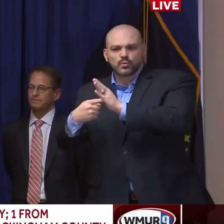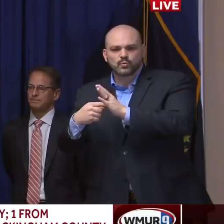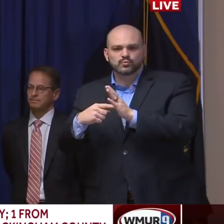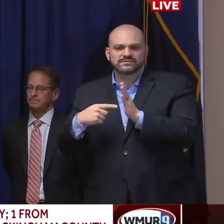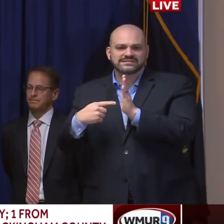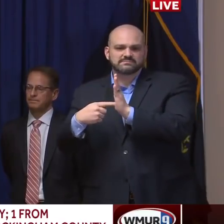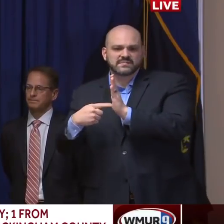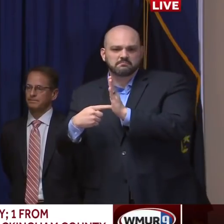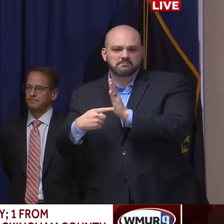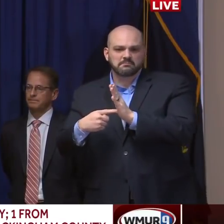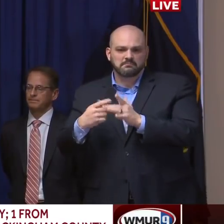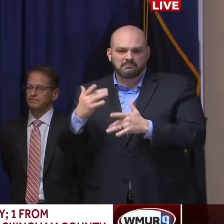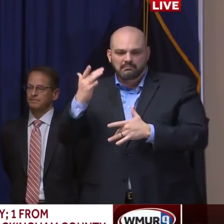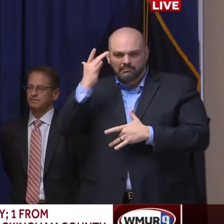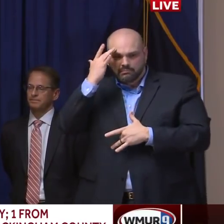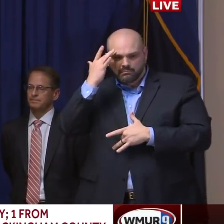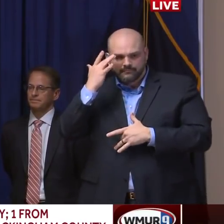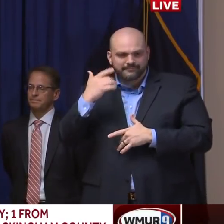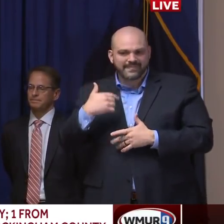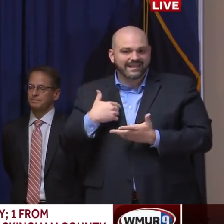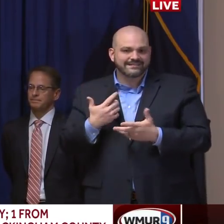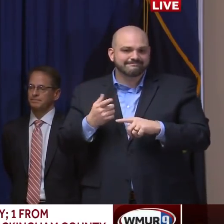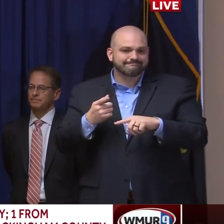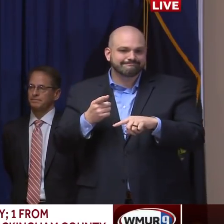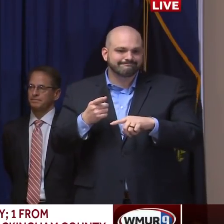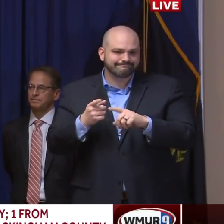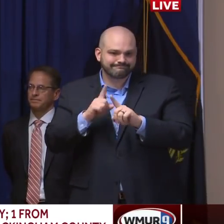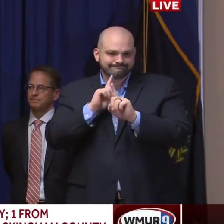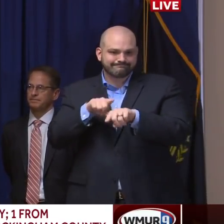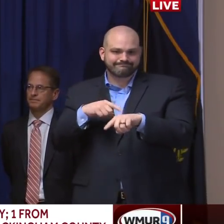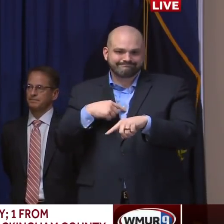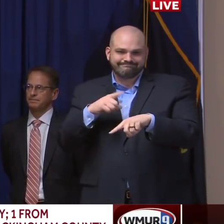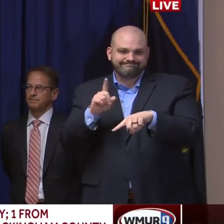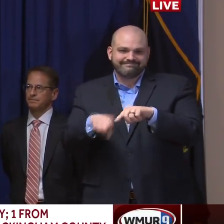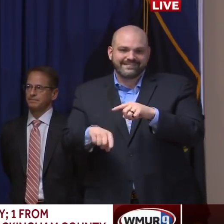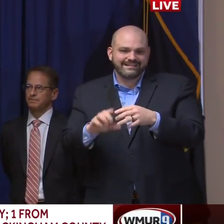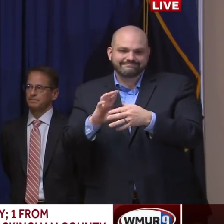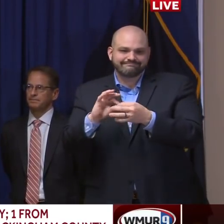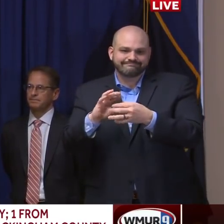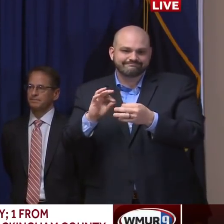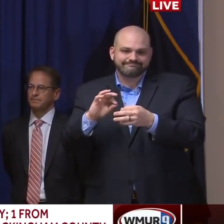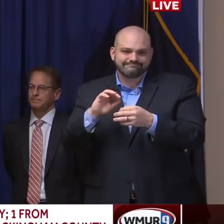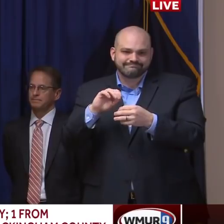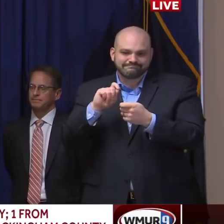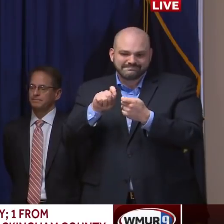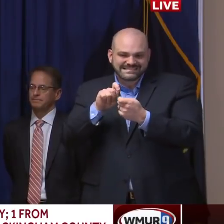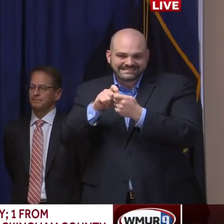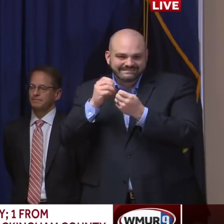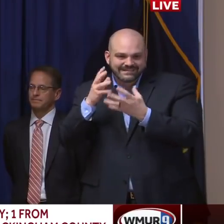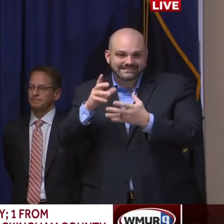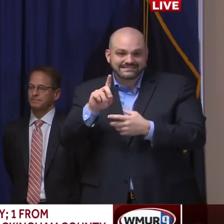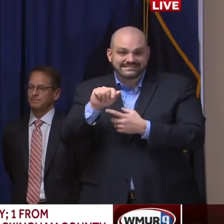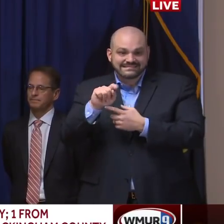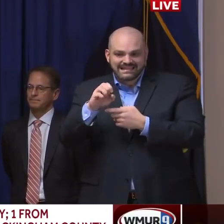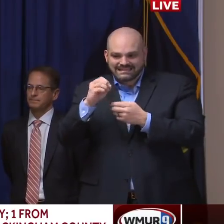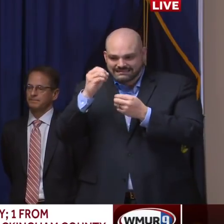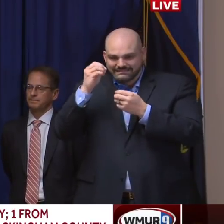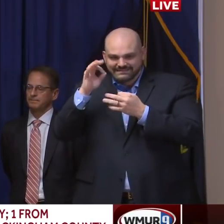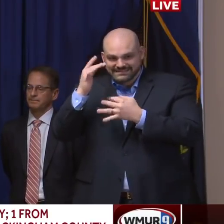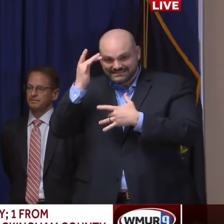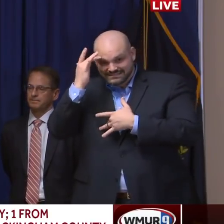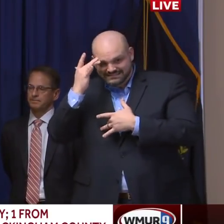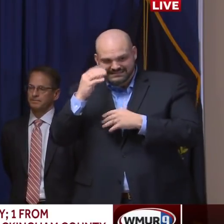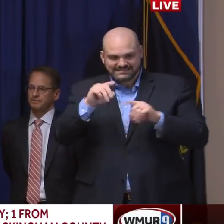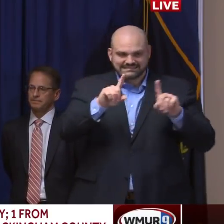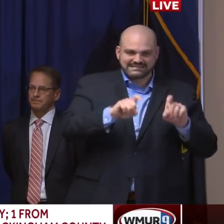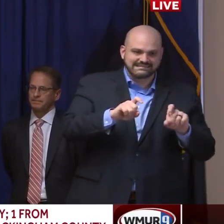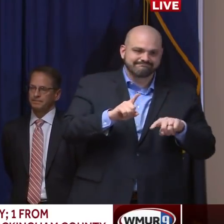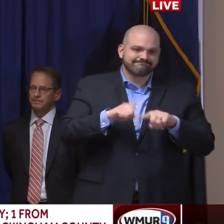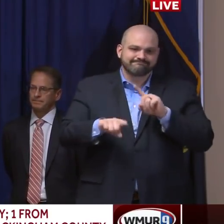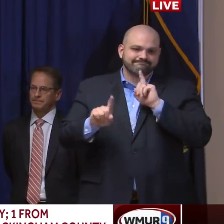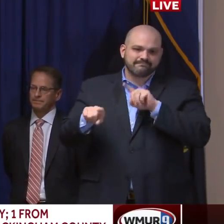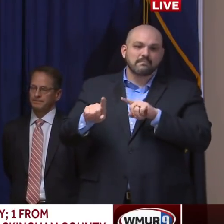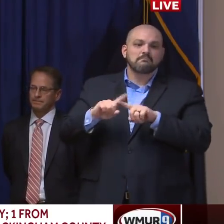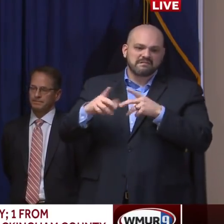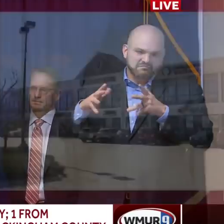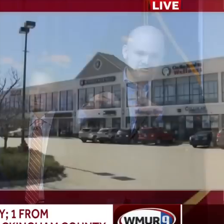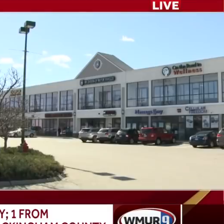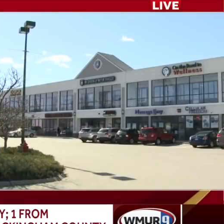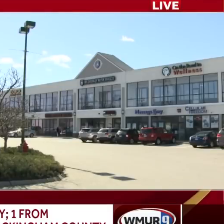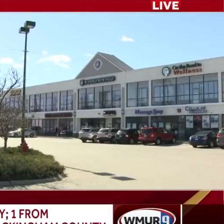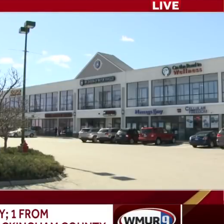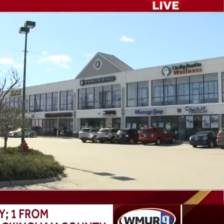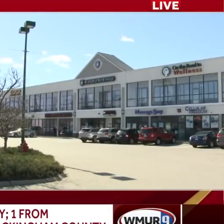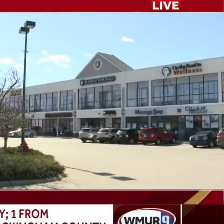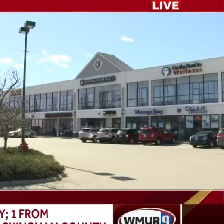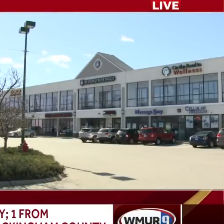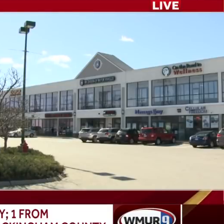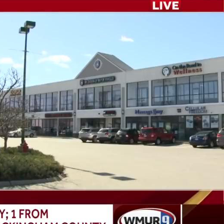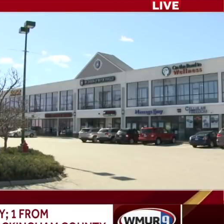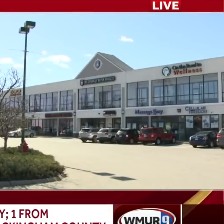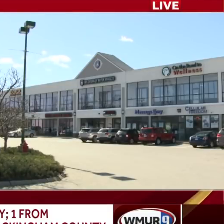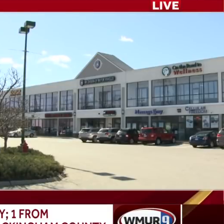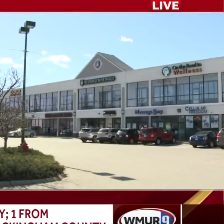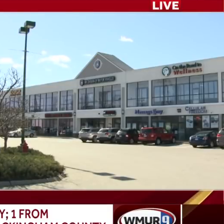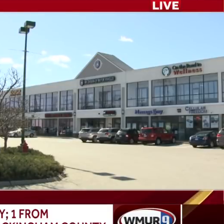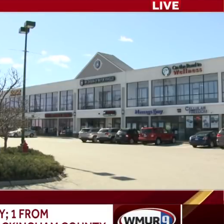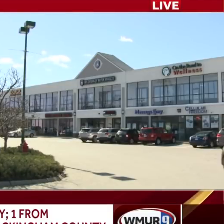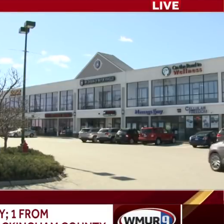I CANNOT COMMENT ON SPECIFICS ON ANY INDIVIDUAL CASE, INCLUDING SPECIFICS OF DATES OF ONSET AND WHEN THEY WERE TESTED, BUT WHAT I CAN SAY IS WE HAVE IDENTIFIED A NUMBER